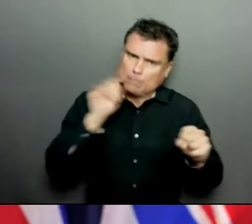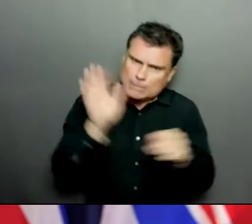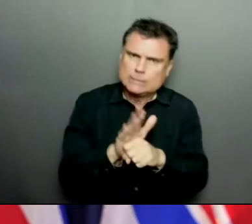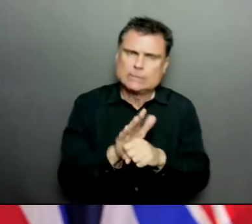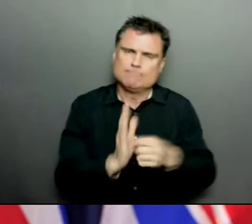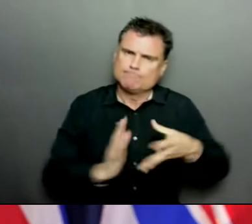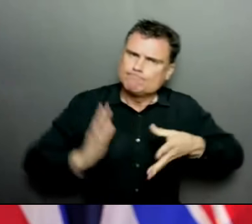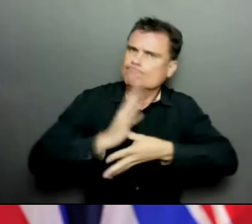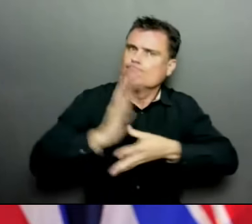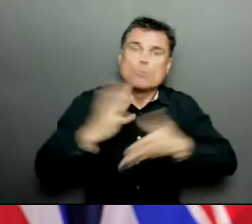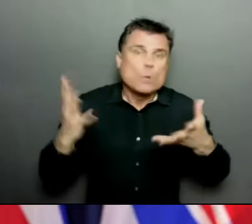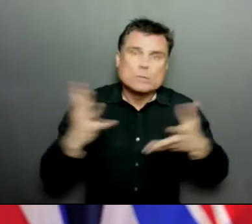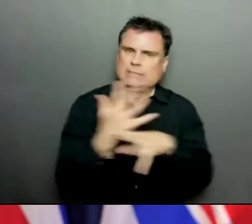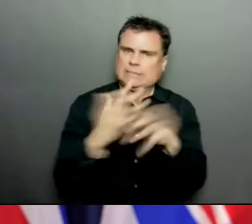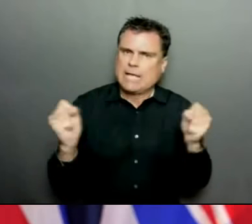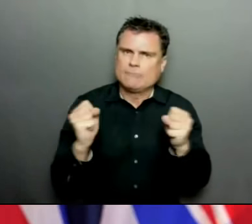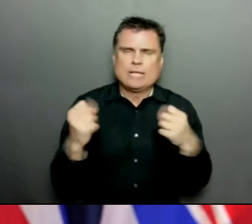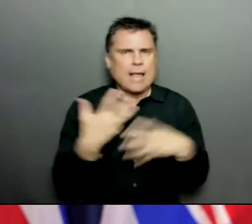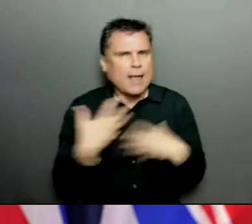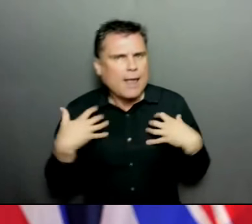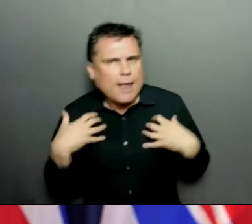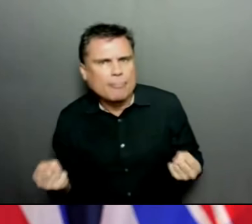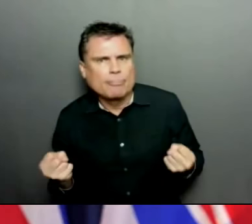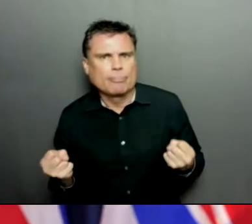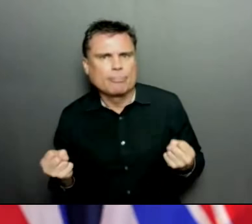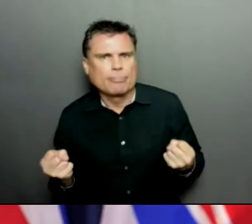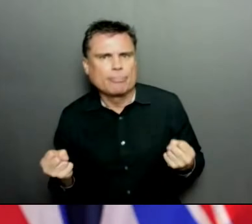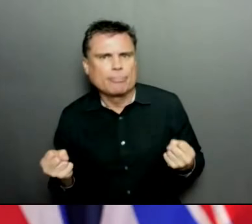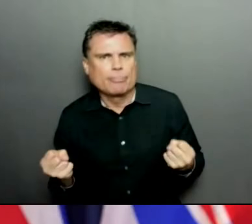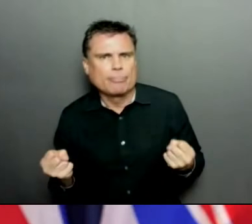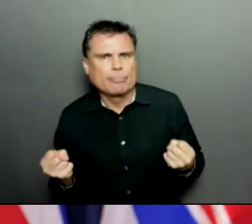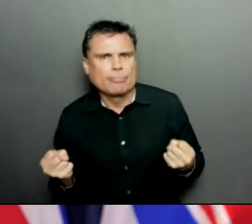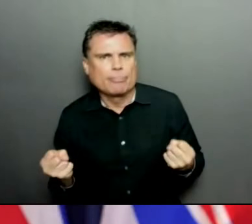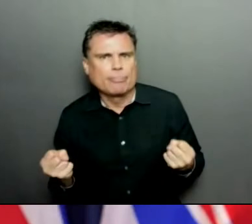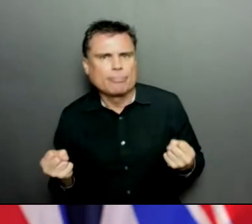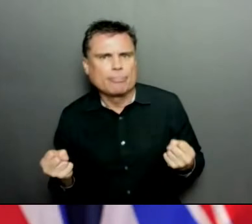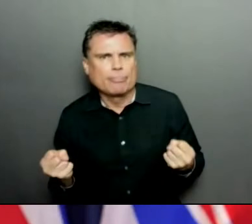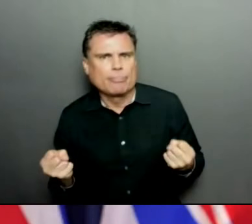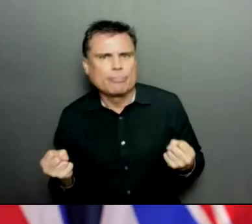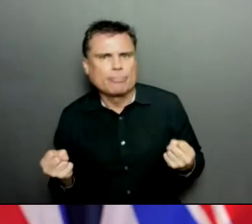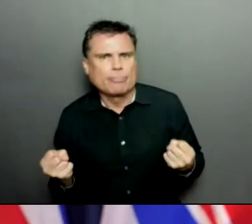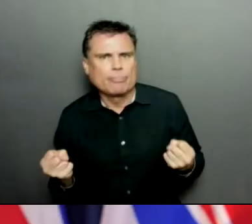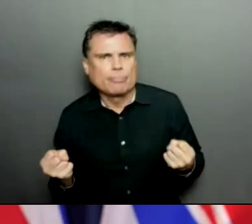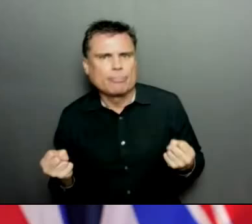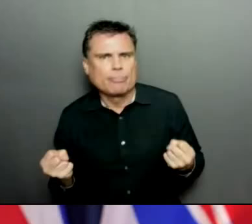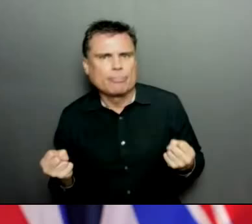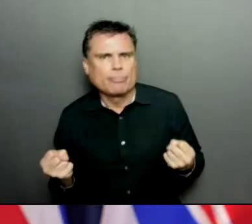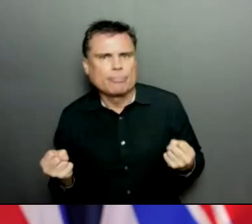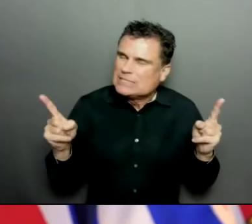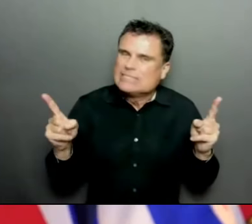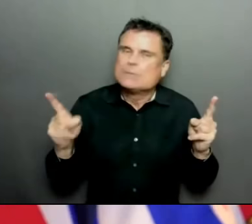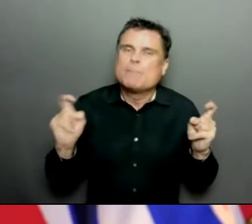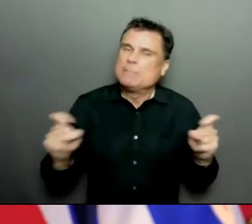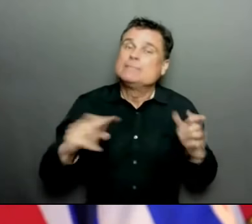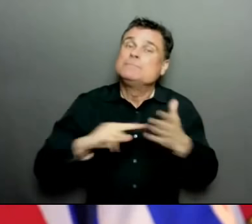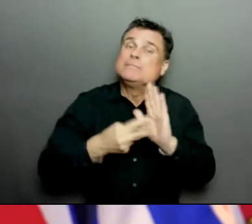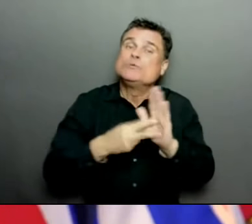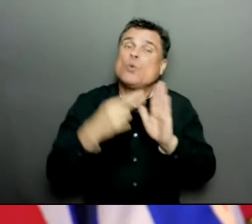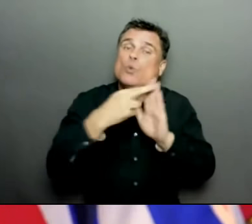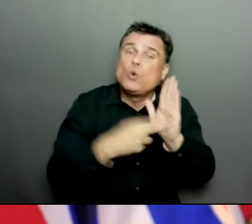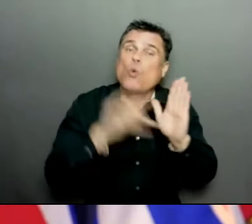But there is also lots of things before Dr.